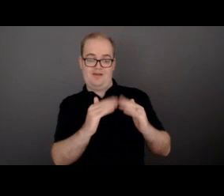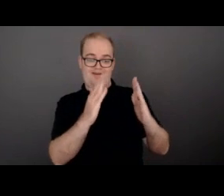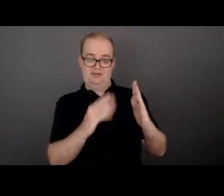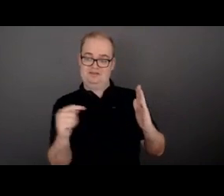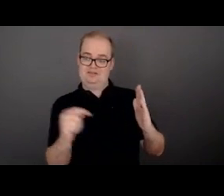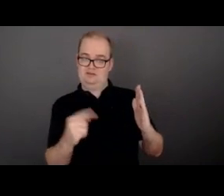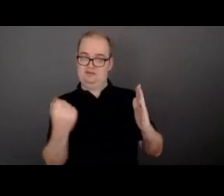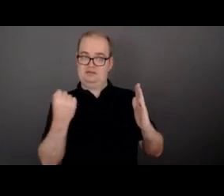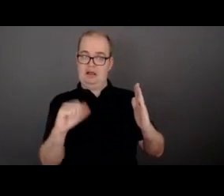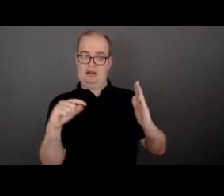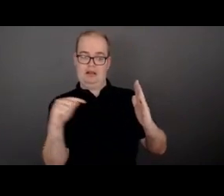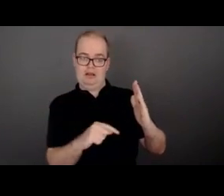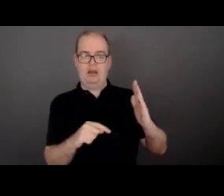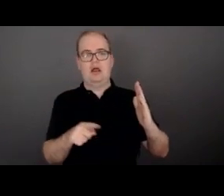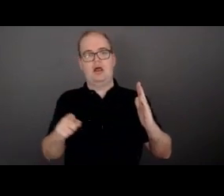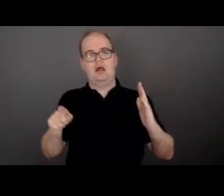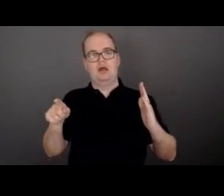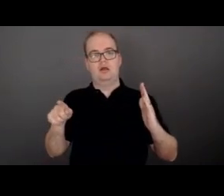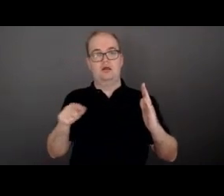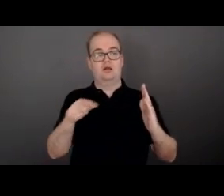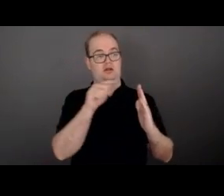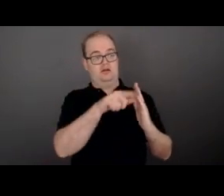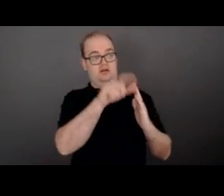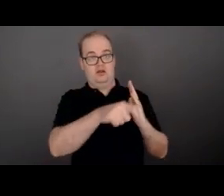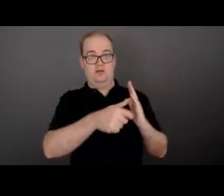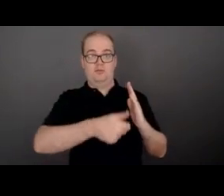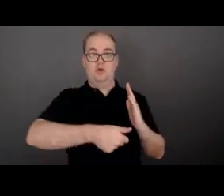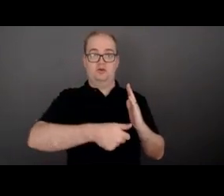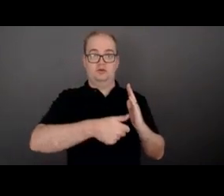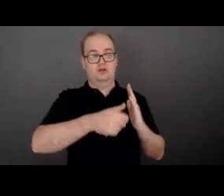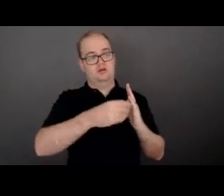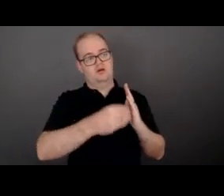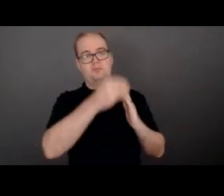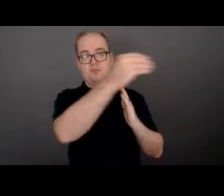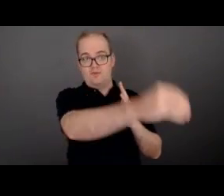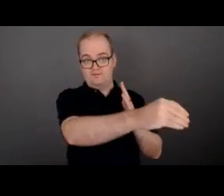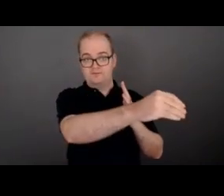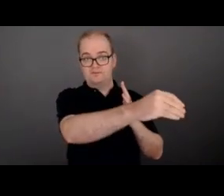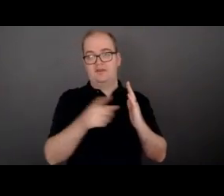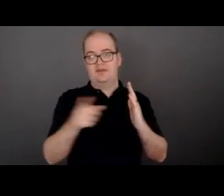has left the family home and they wish to retrieve those belongings safely they can